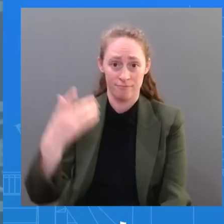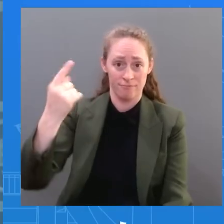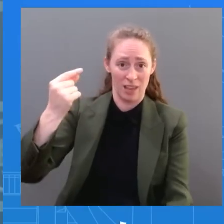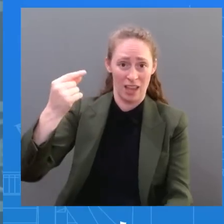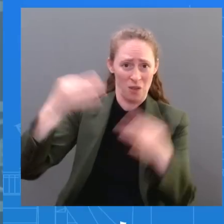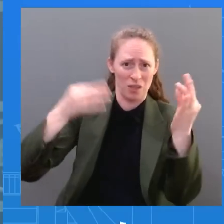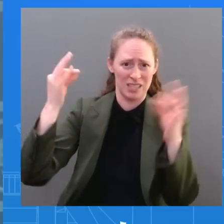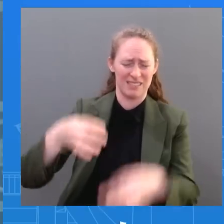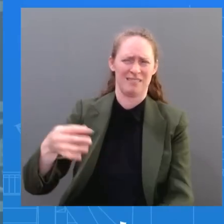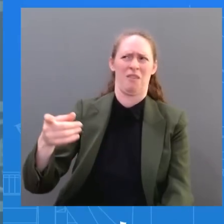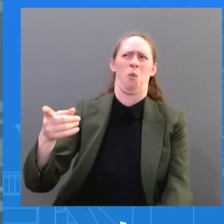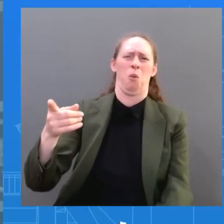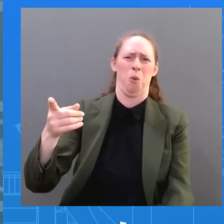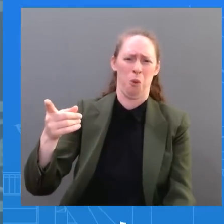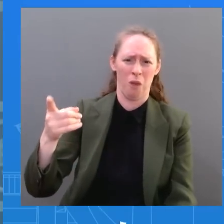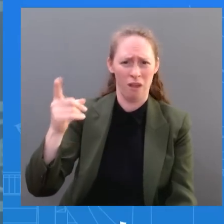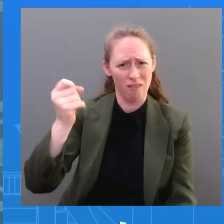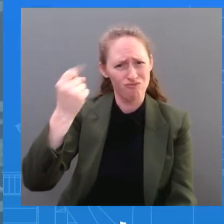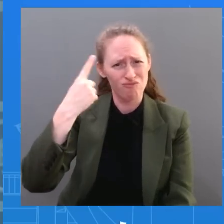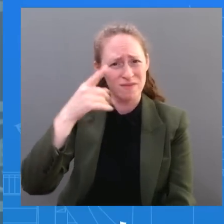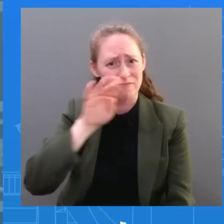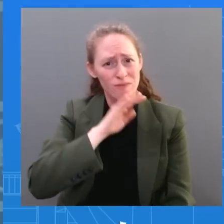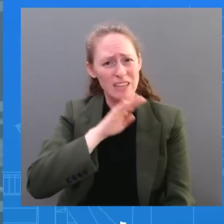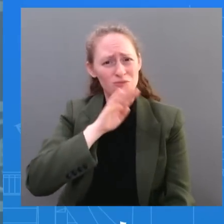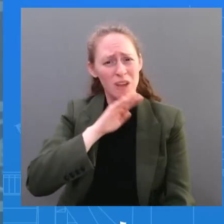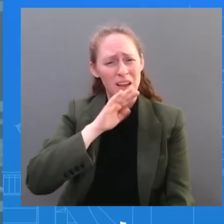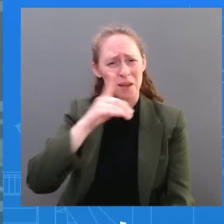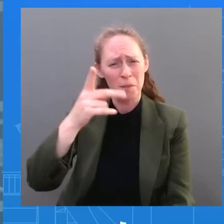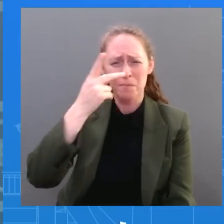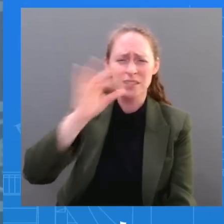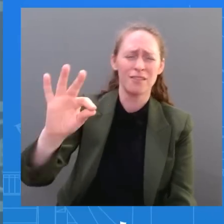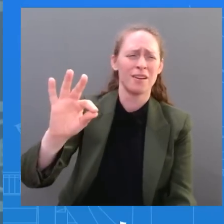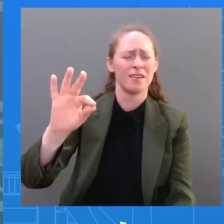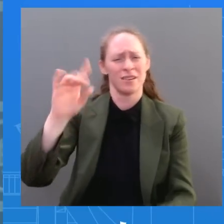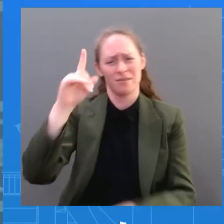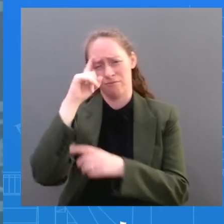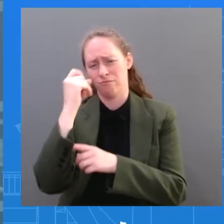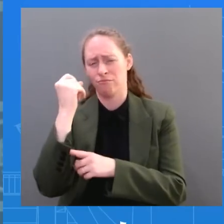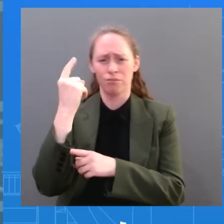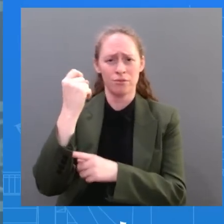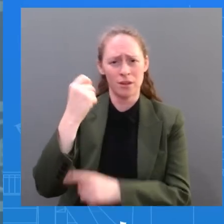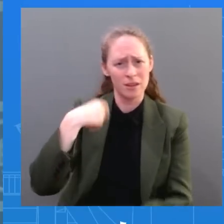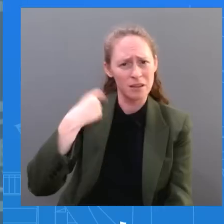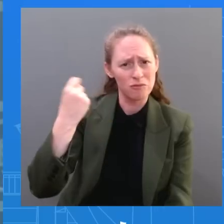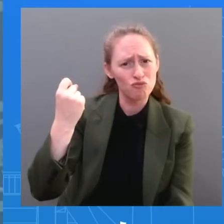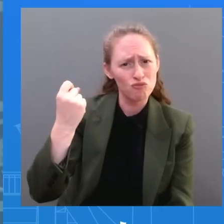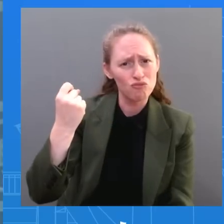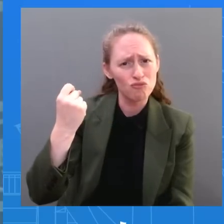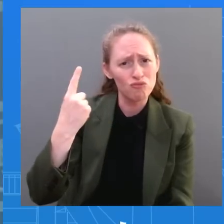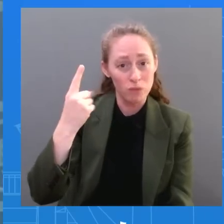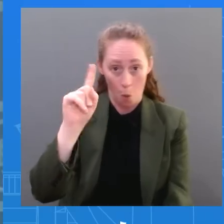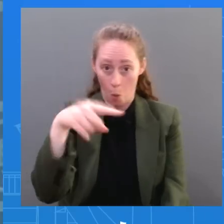and should have everyone angry -- not just women, because this is not just about women's rights.